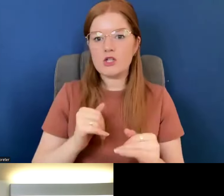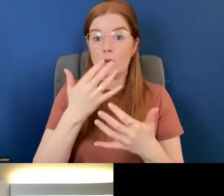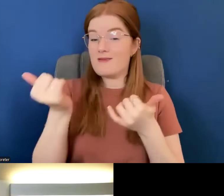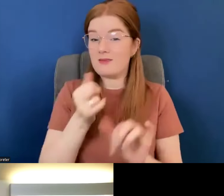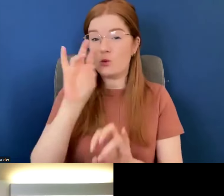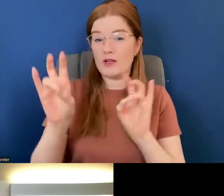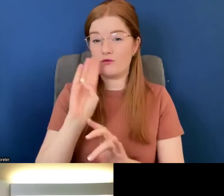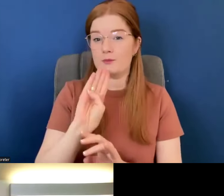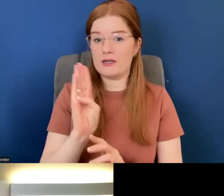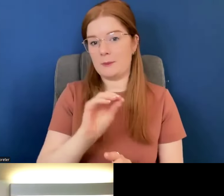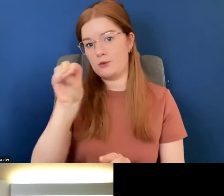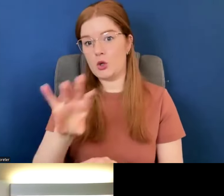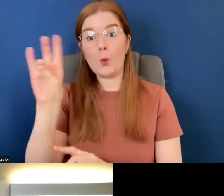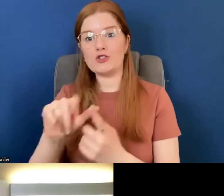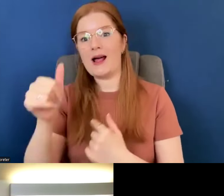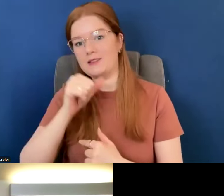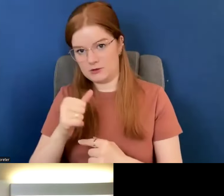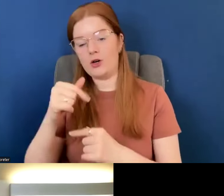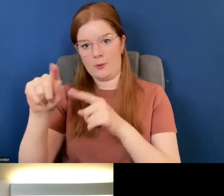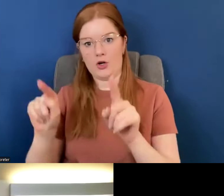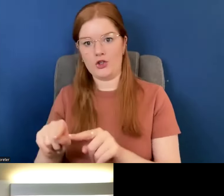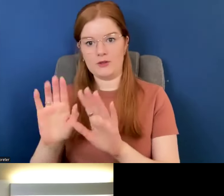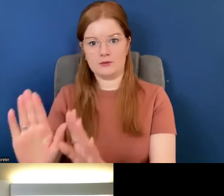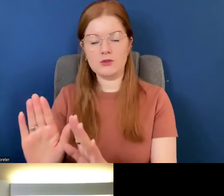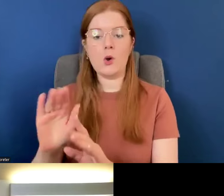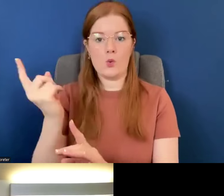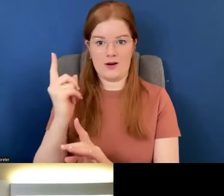Brendan in the Q & A box, and if there's any technical issues, please feel free to